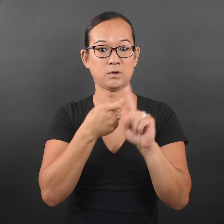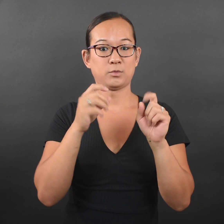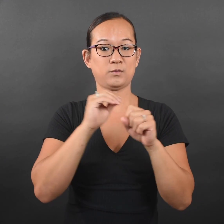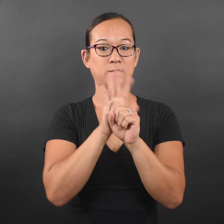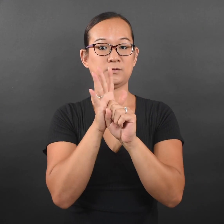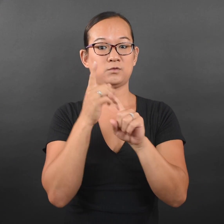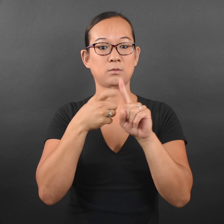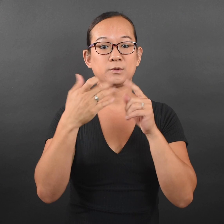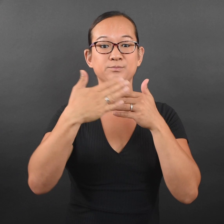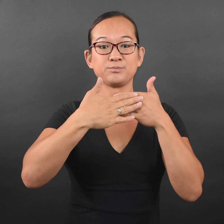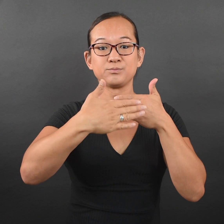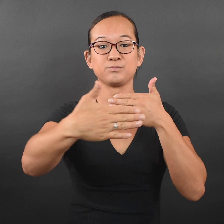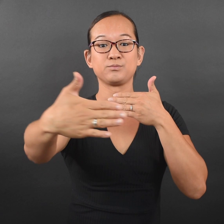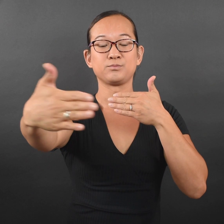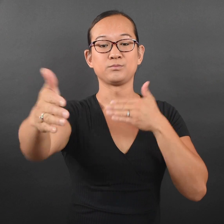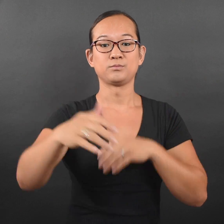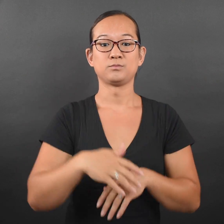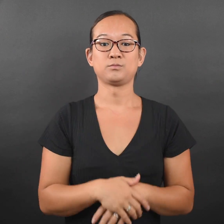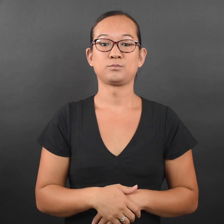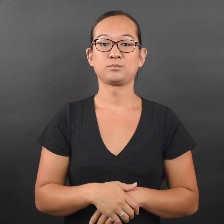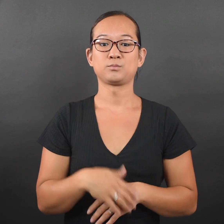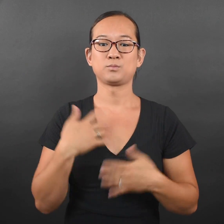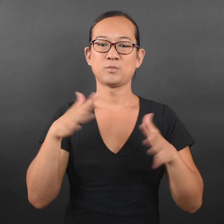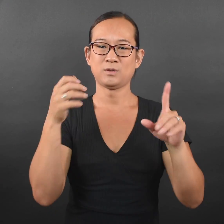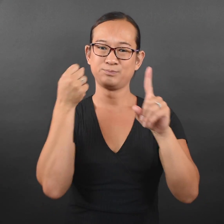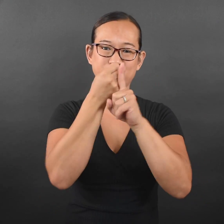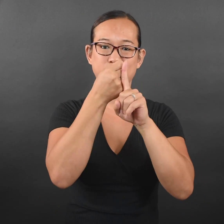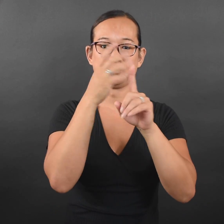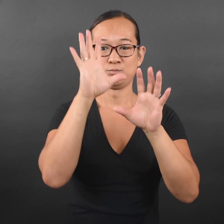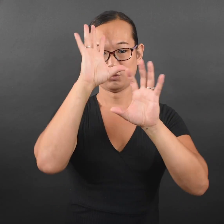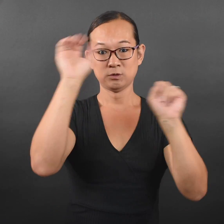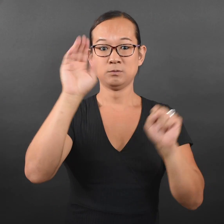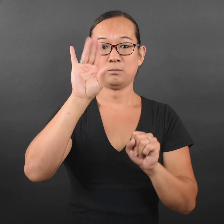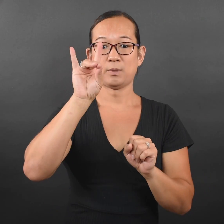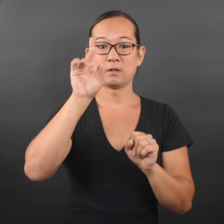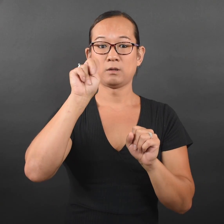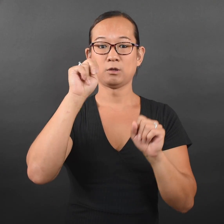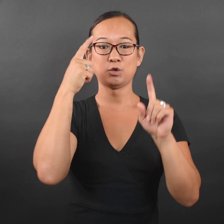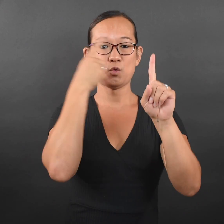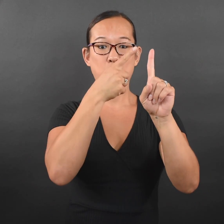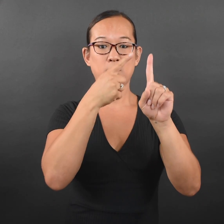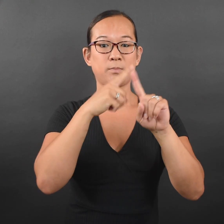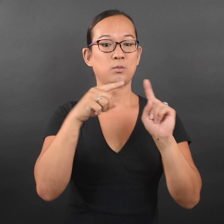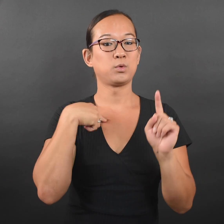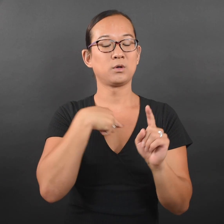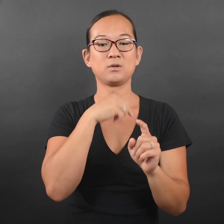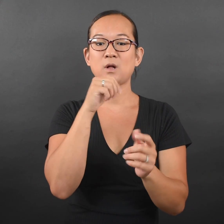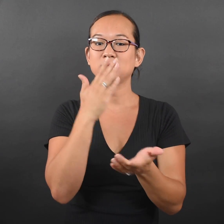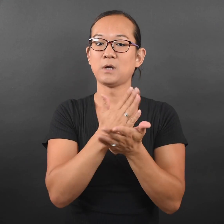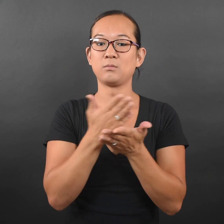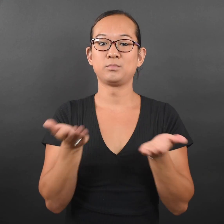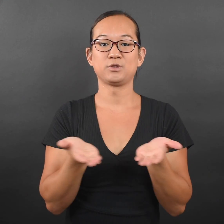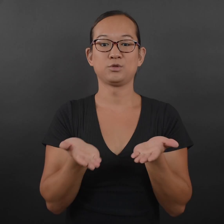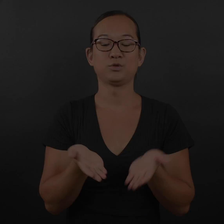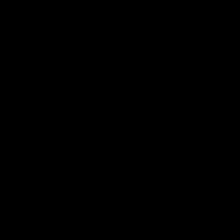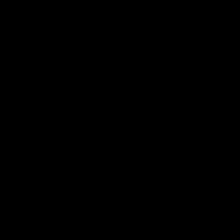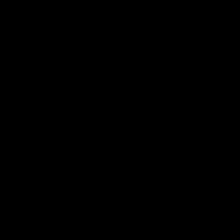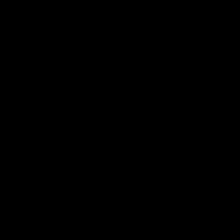COVID-19 for the long-term. We hit President Biden’s goal, but we are not stopping here.”